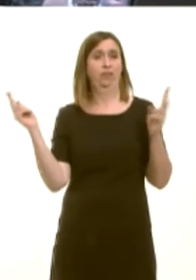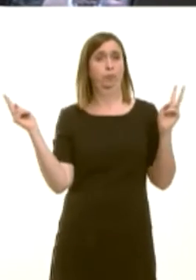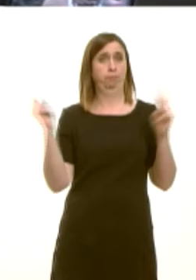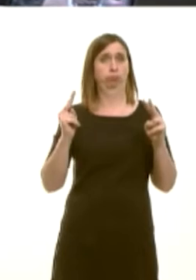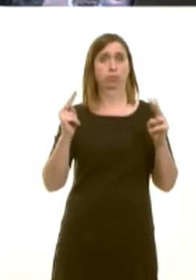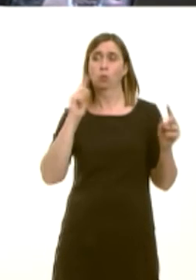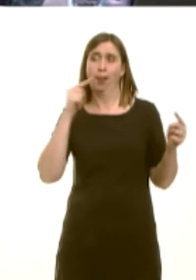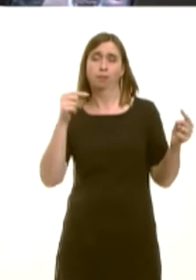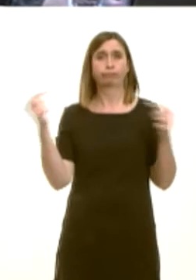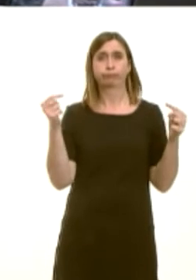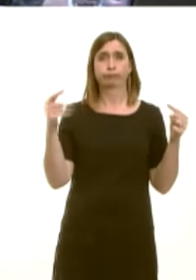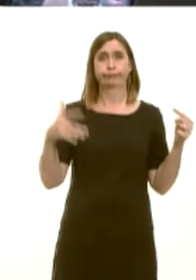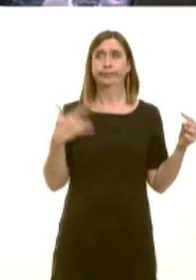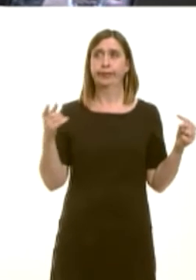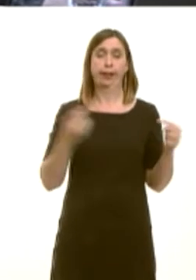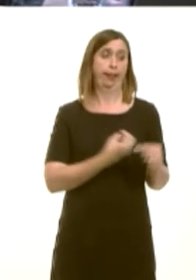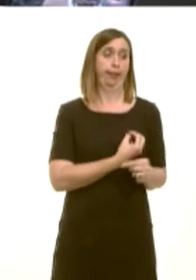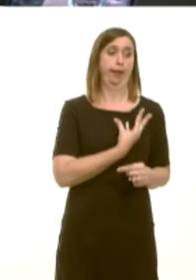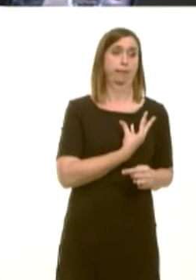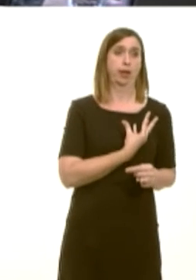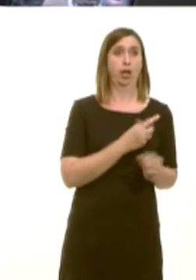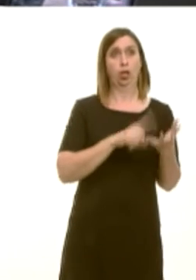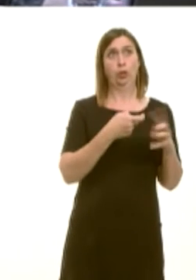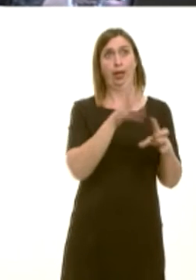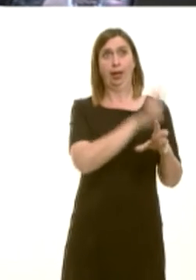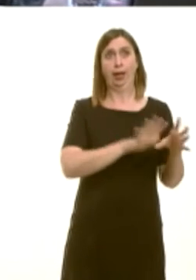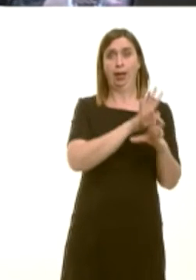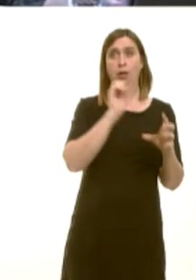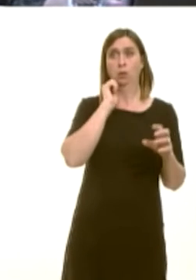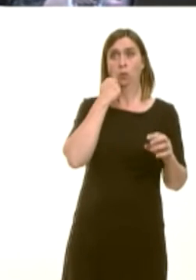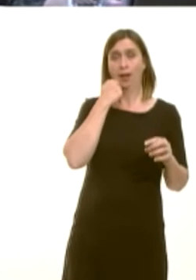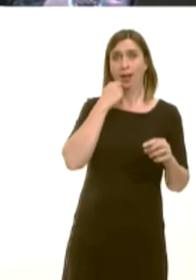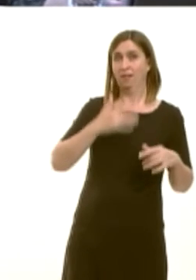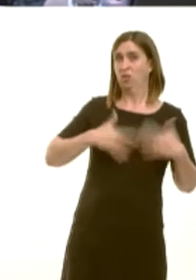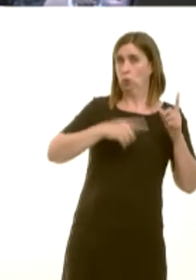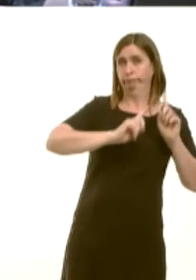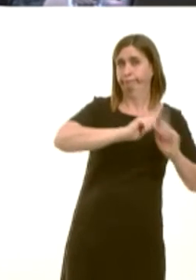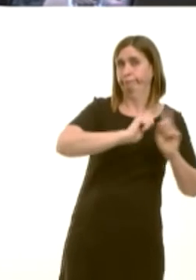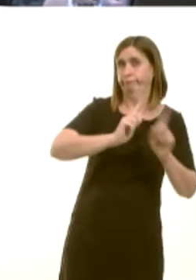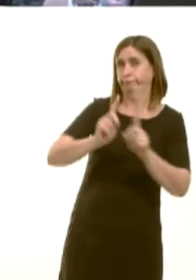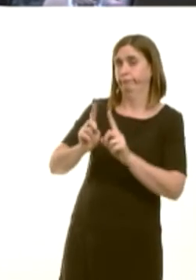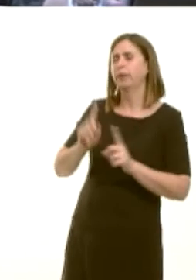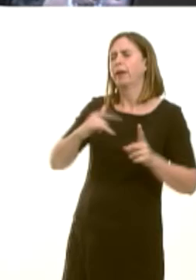there are probably those in the Labour Party across the UK who will take slightly different views on this as well. But I have no doubt that the general consensus, of course, will